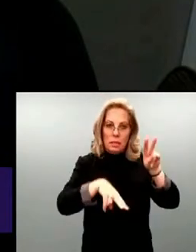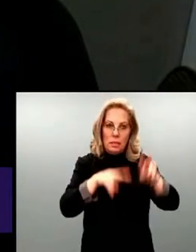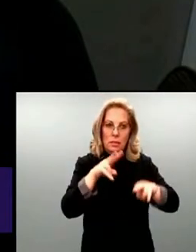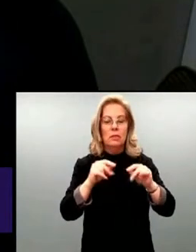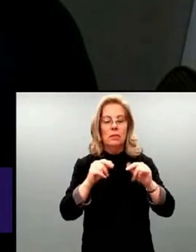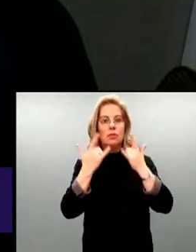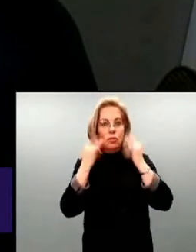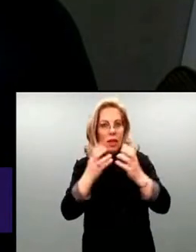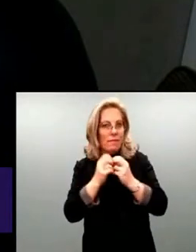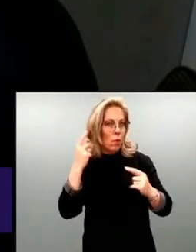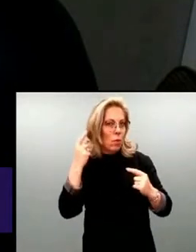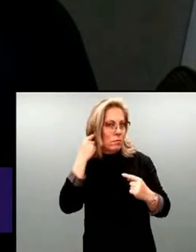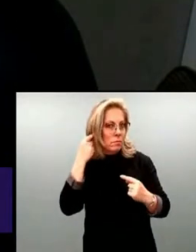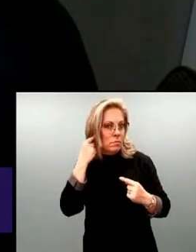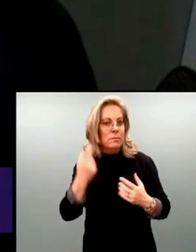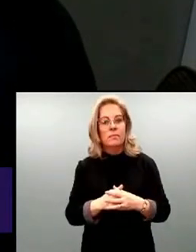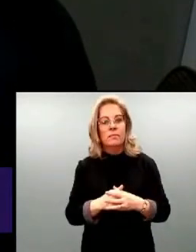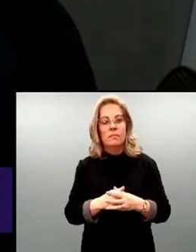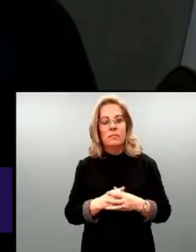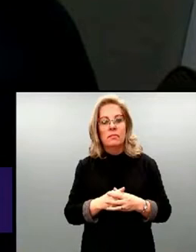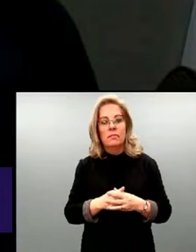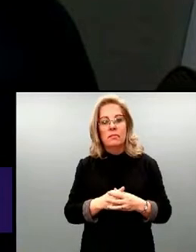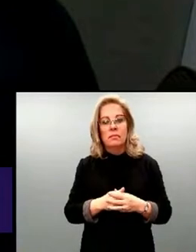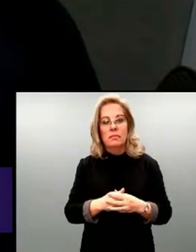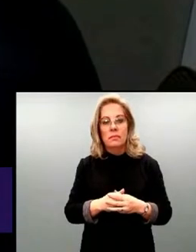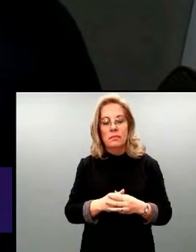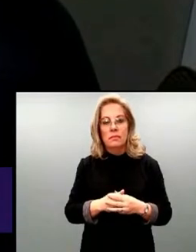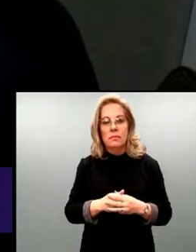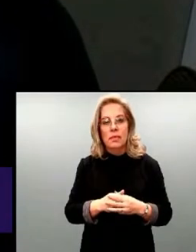Are those standard assessments, insofar as you are familiar with them,